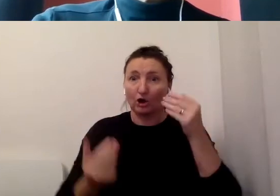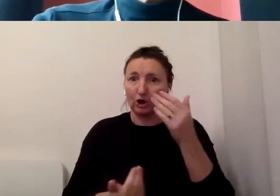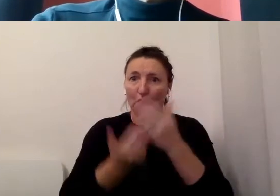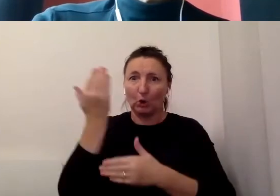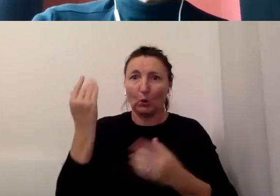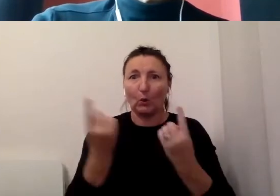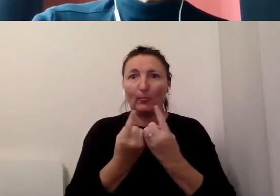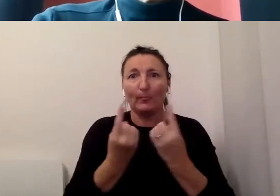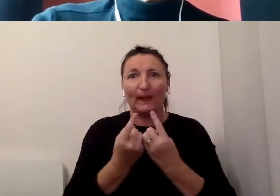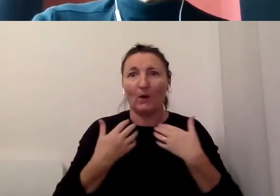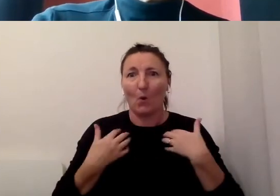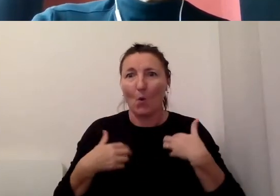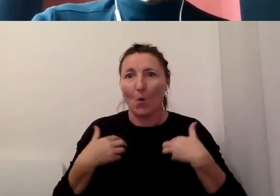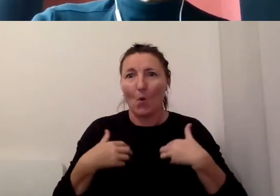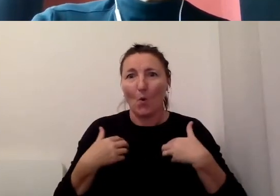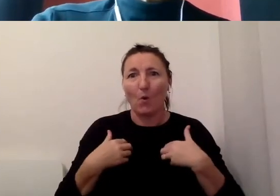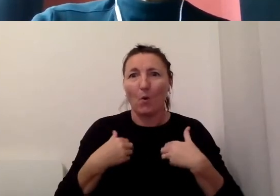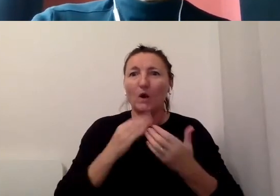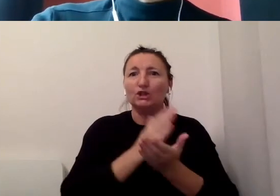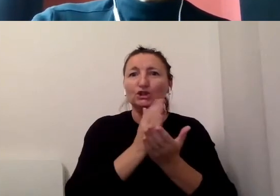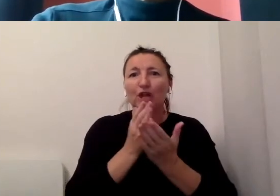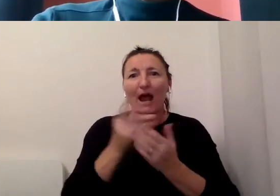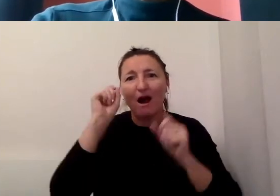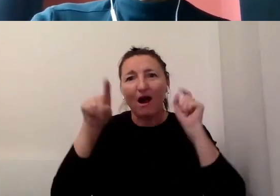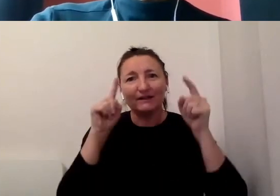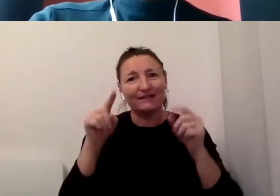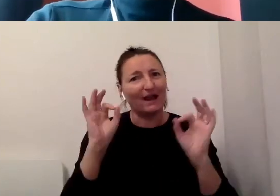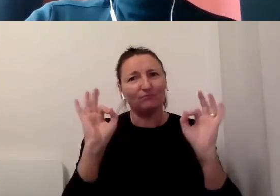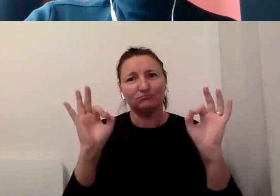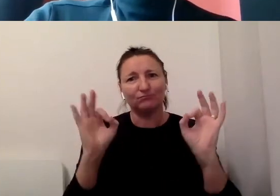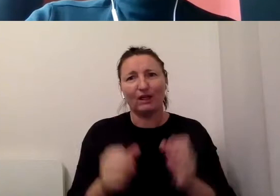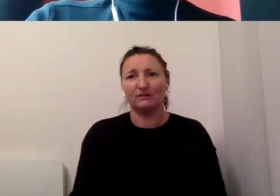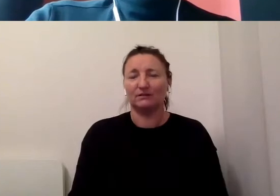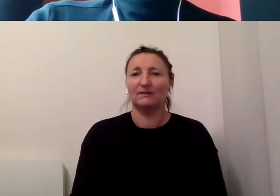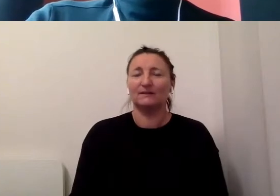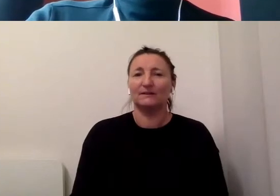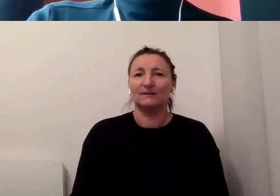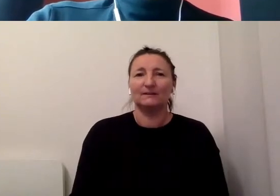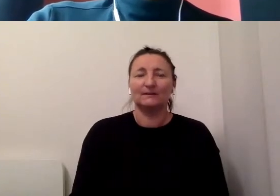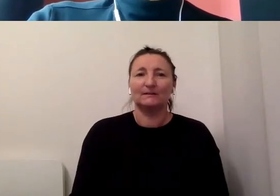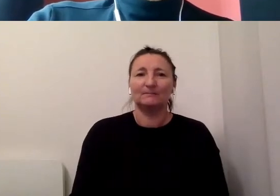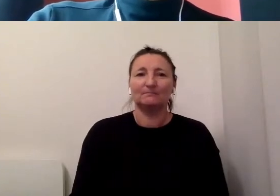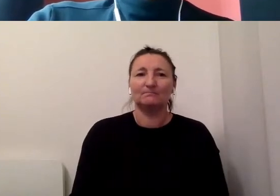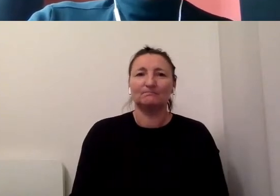and she's share ideas with others. Alex: Great. So our first six leaders